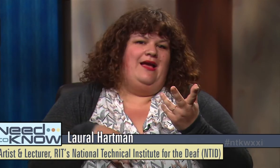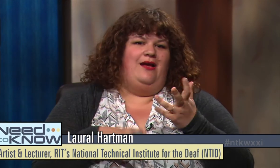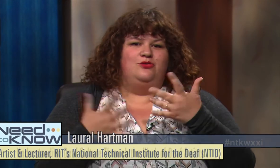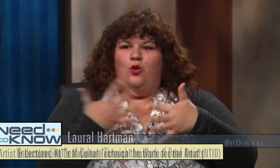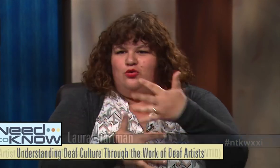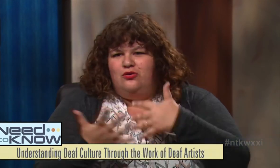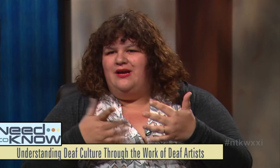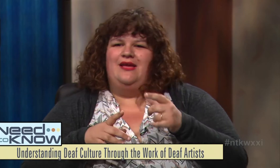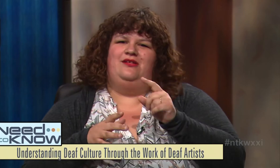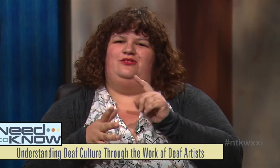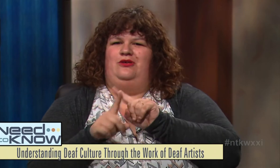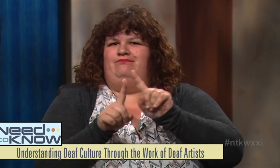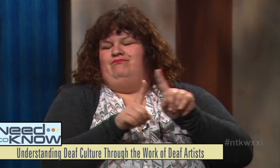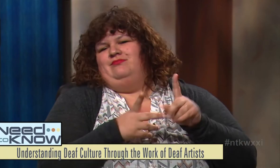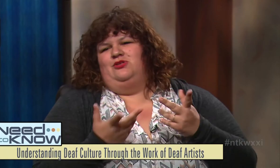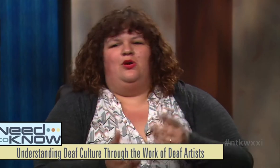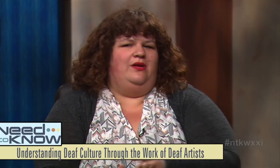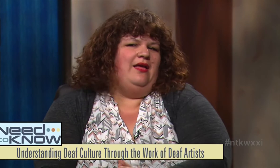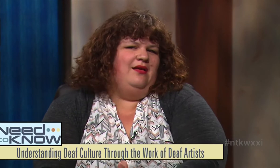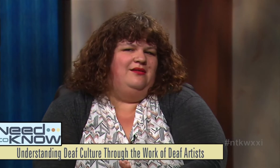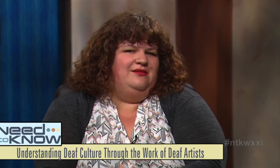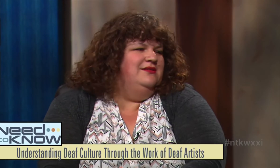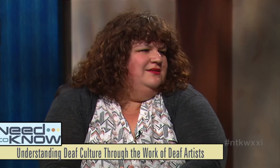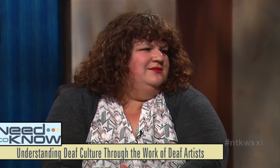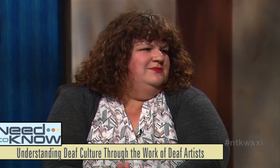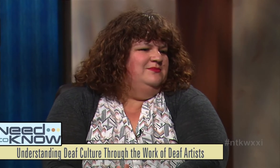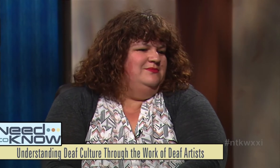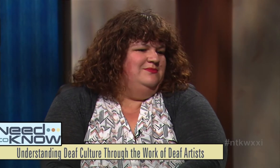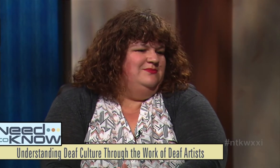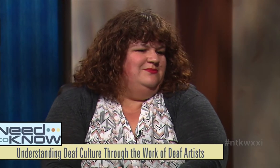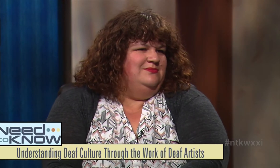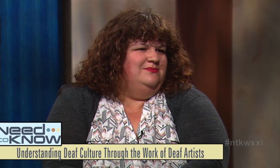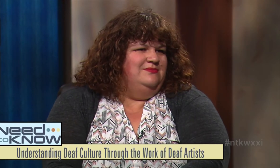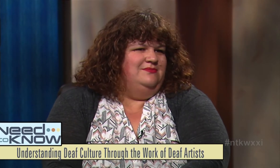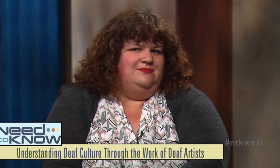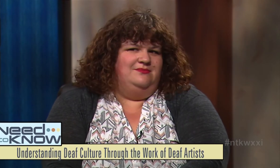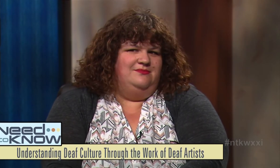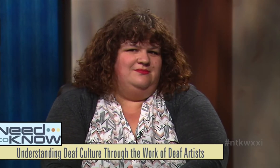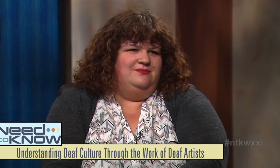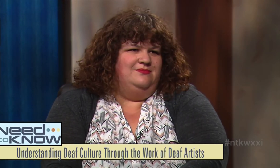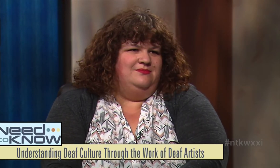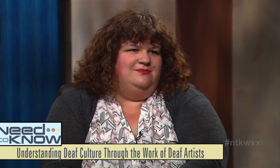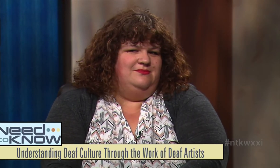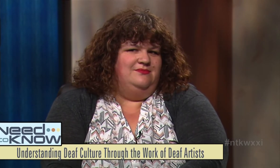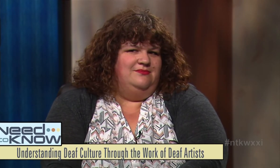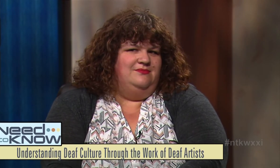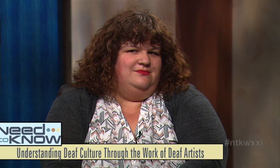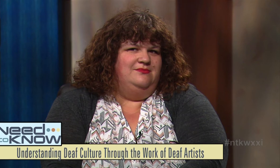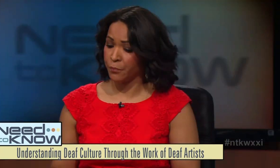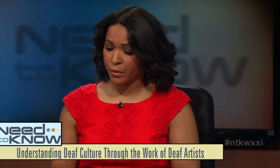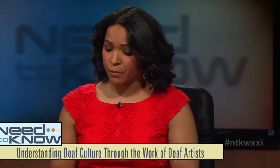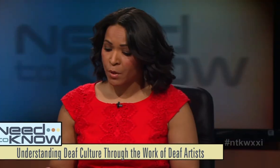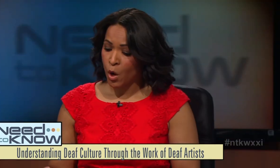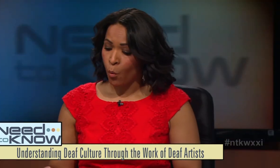POLITICAL OPINIONS AND DIFFERENT TOPICS WITHIN THE DEAF COMMUNITY.